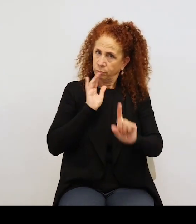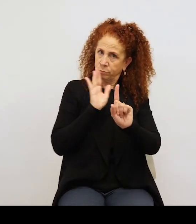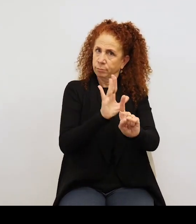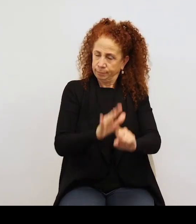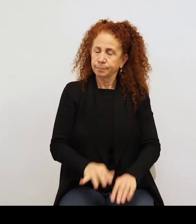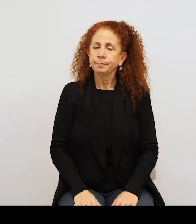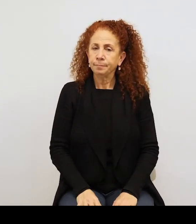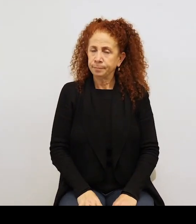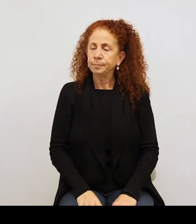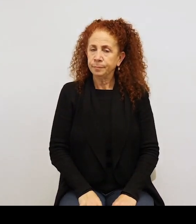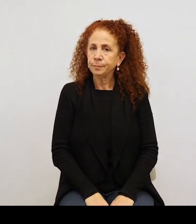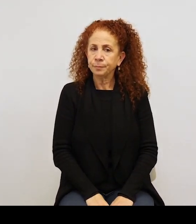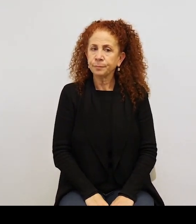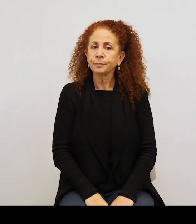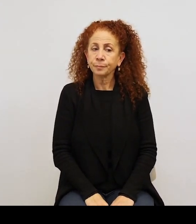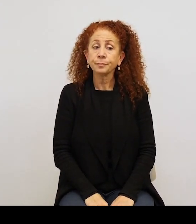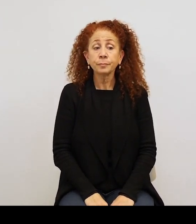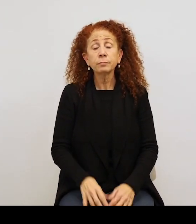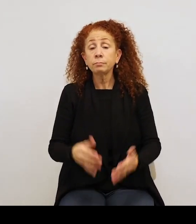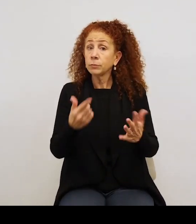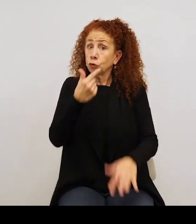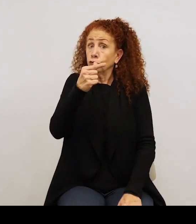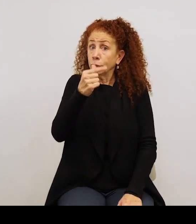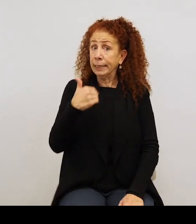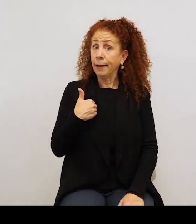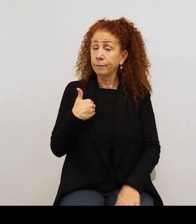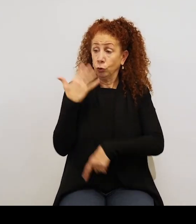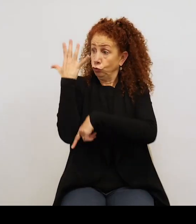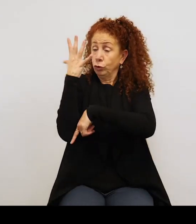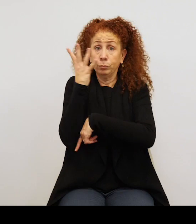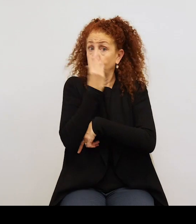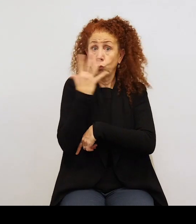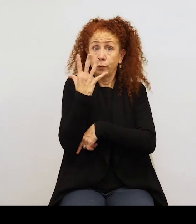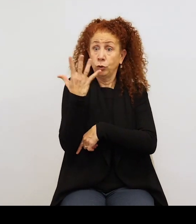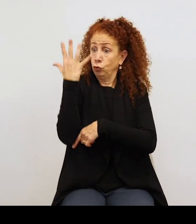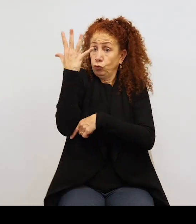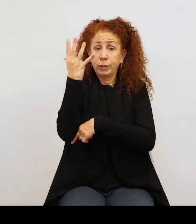To be sure, they're green. There are trees, beautiful flower beds, and plenty